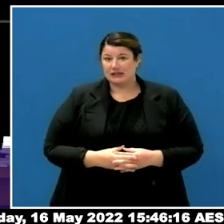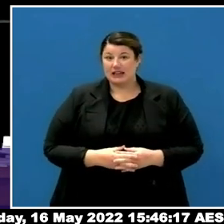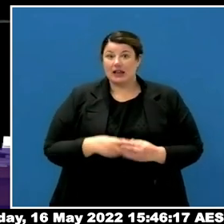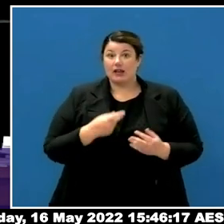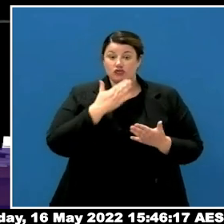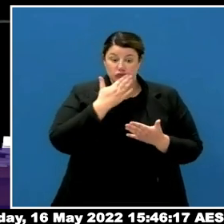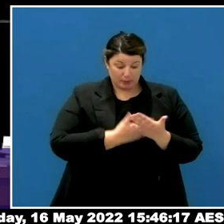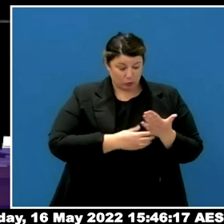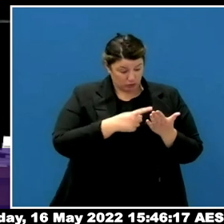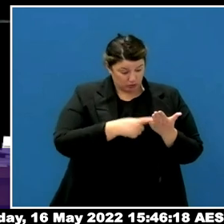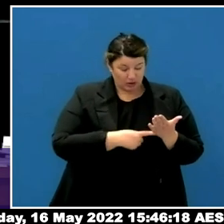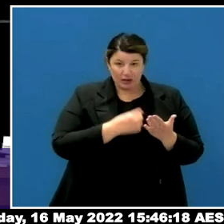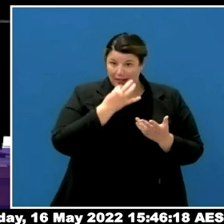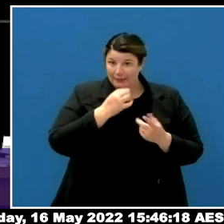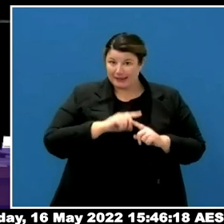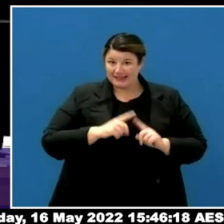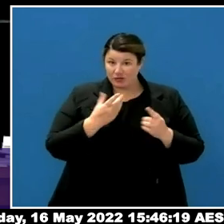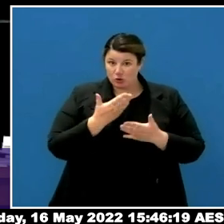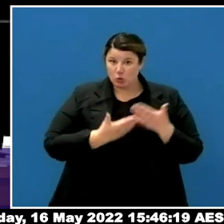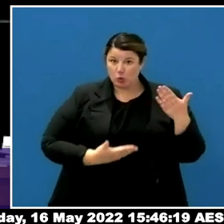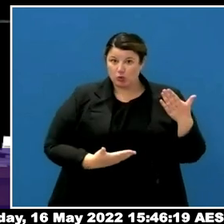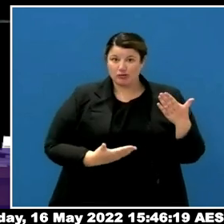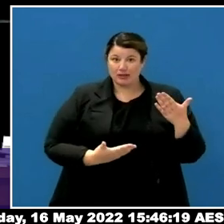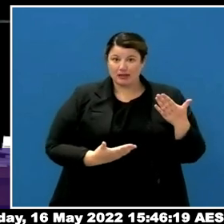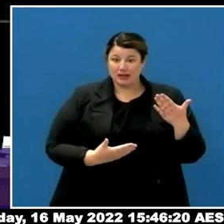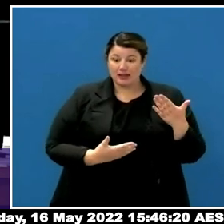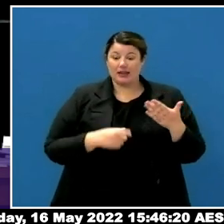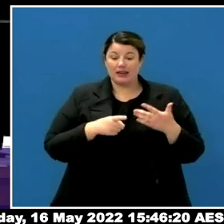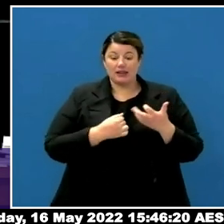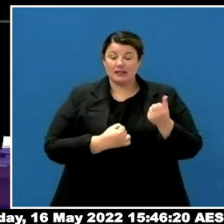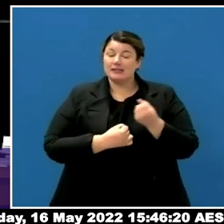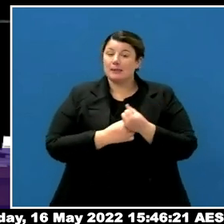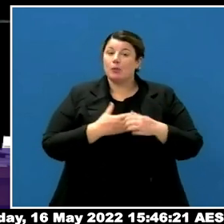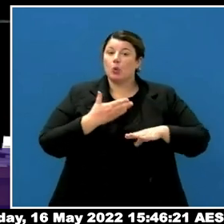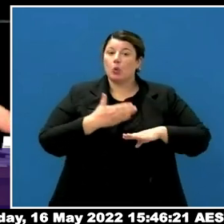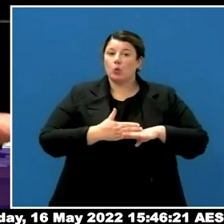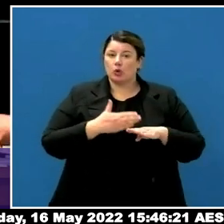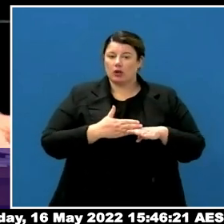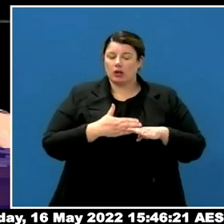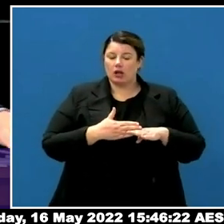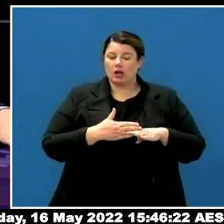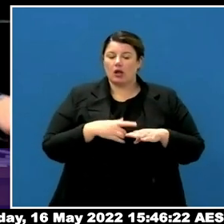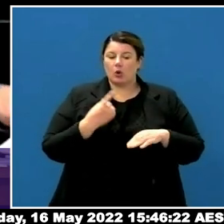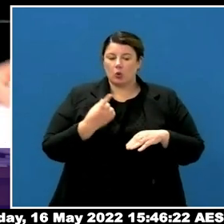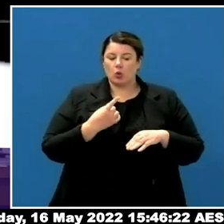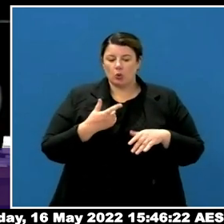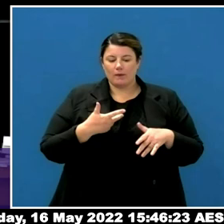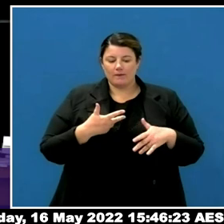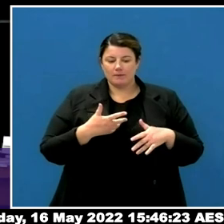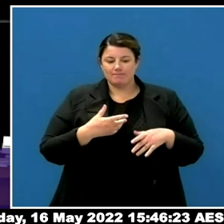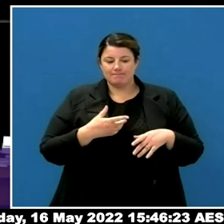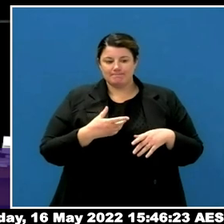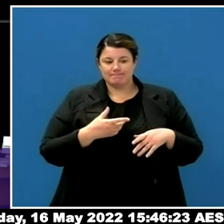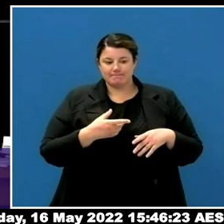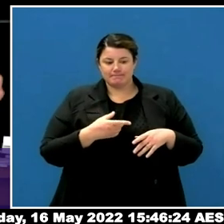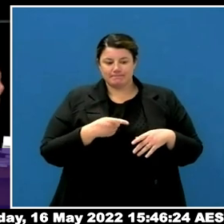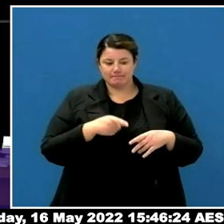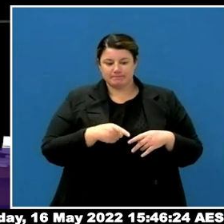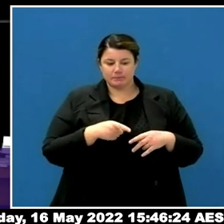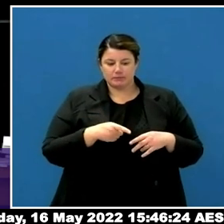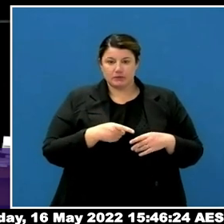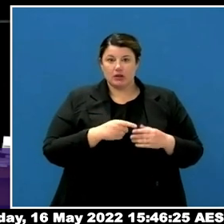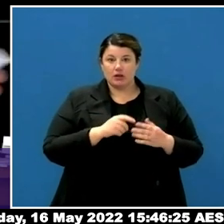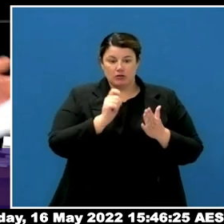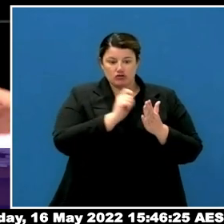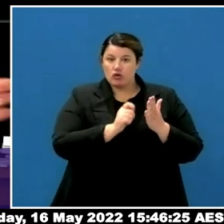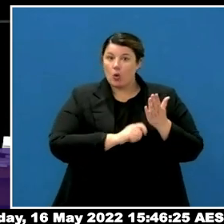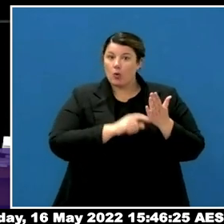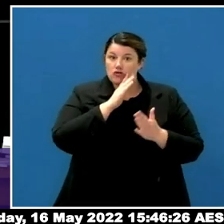The support worker who told the story on the report told it again, a different story to